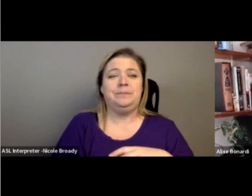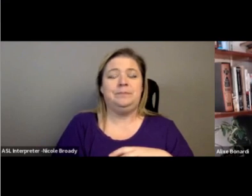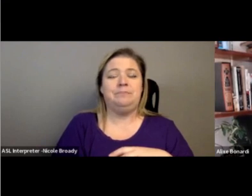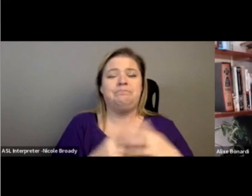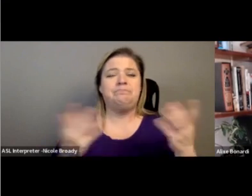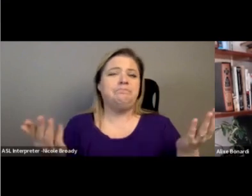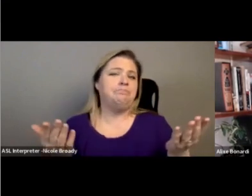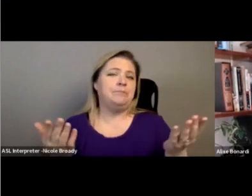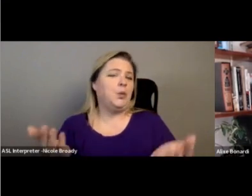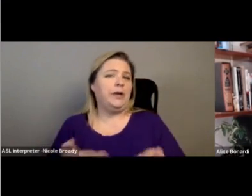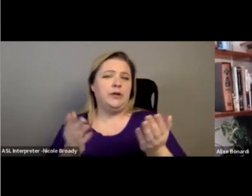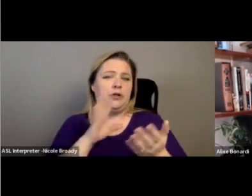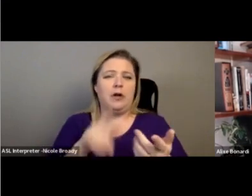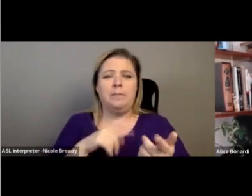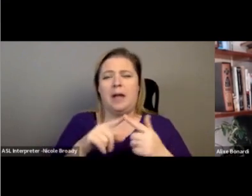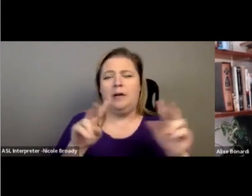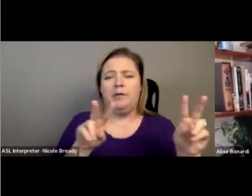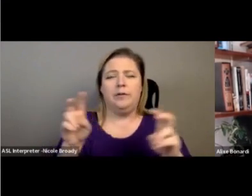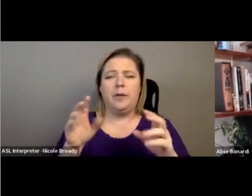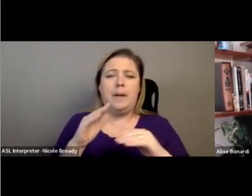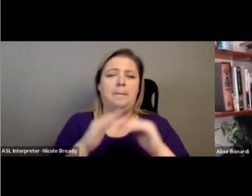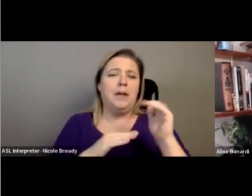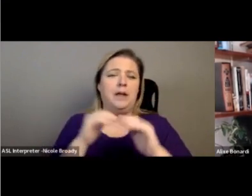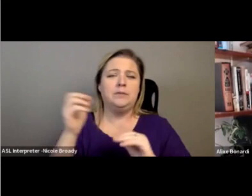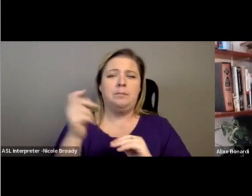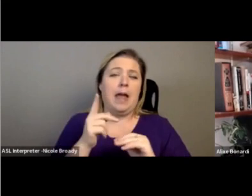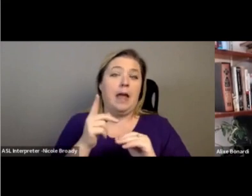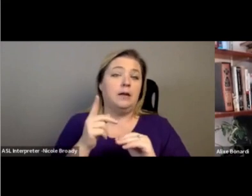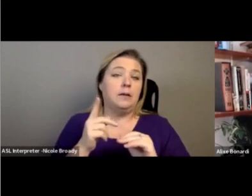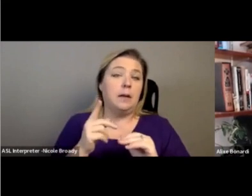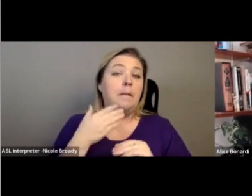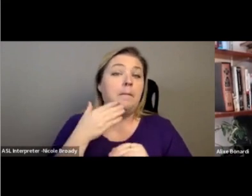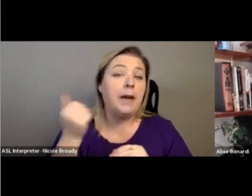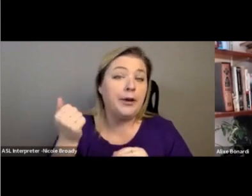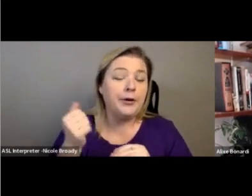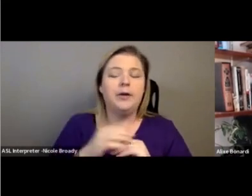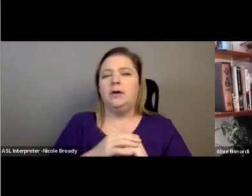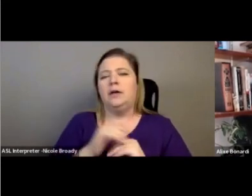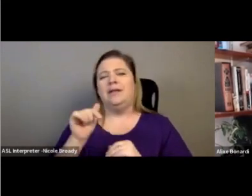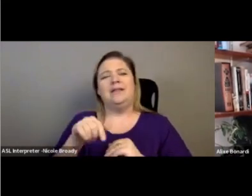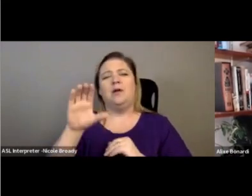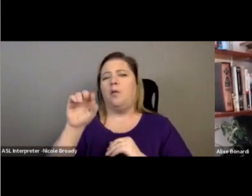we're here to talk about build back better. This COVID 19 pandemic has led to dramatic